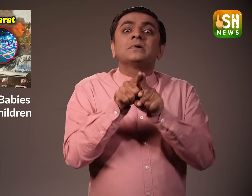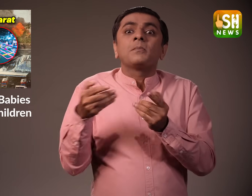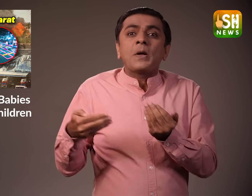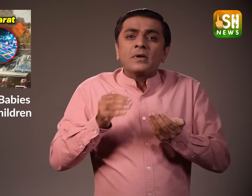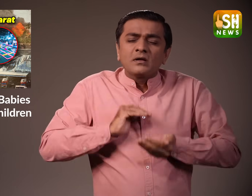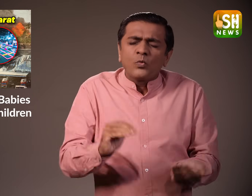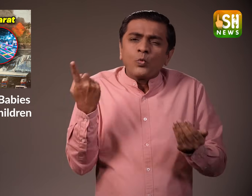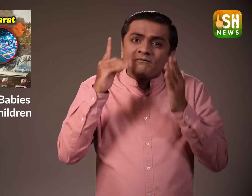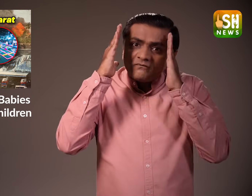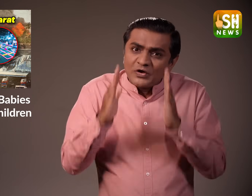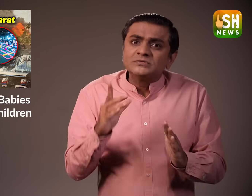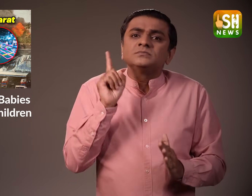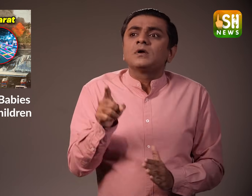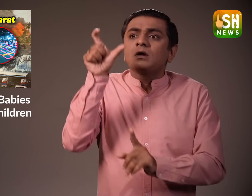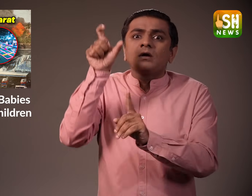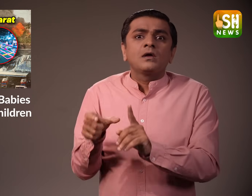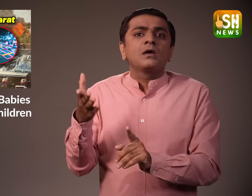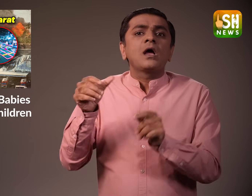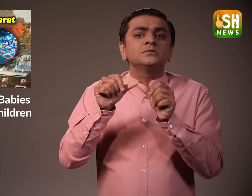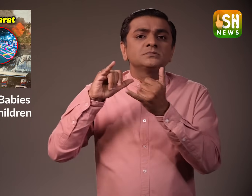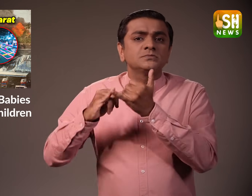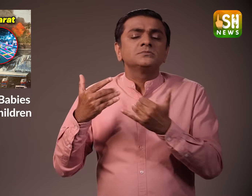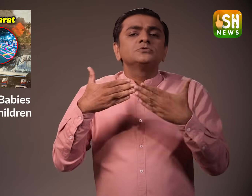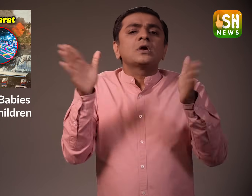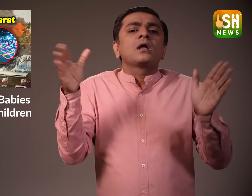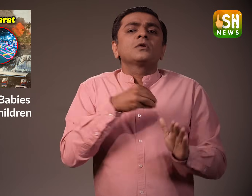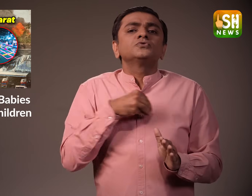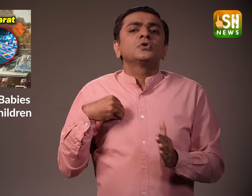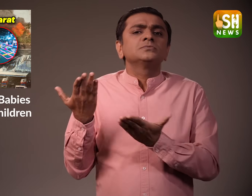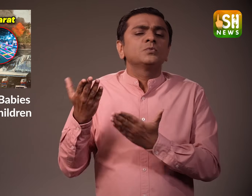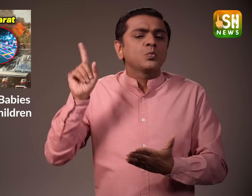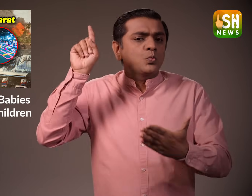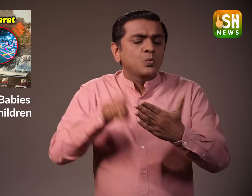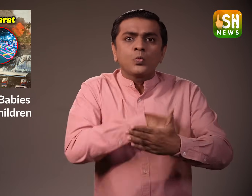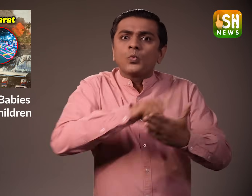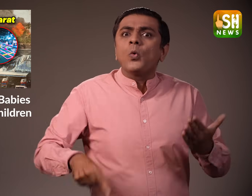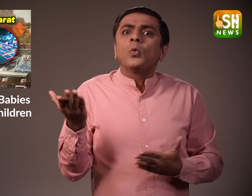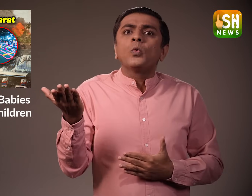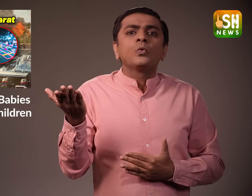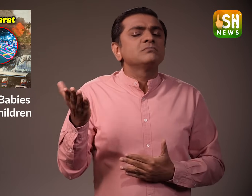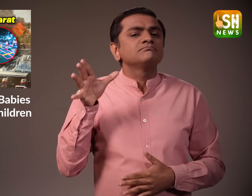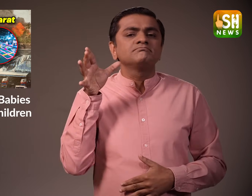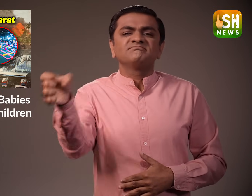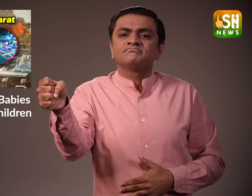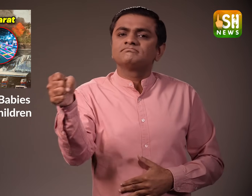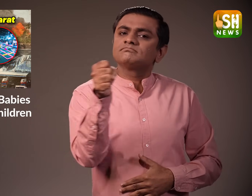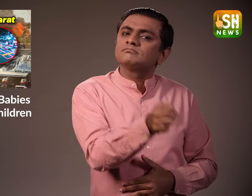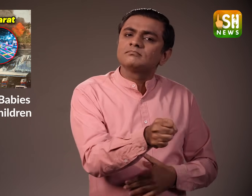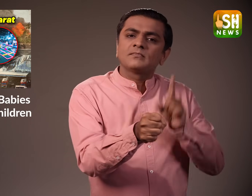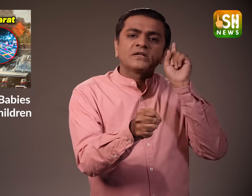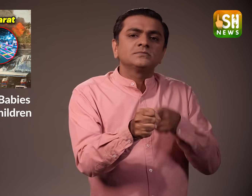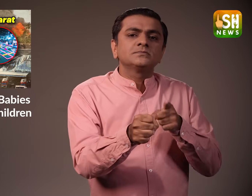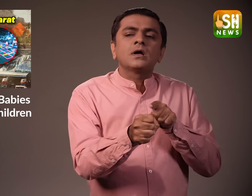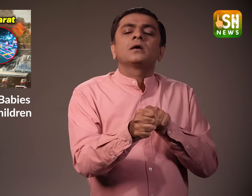Similarly, a pediatrician should operate on kids. Which is why he was arrested.